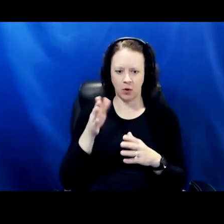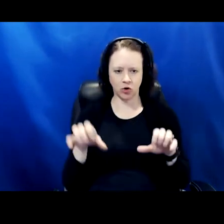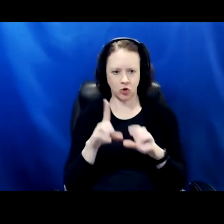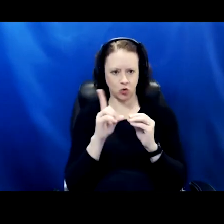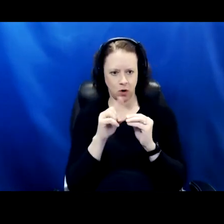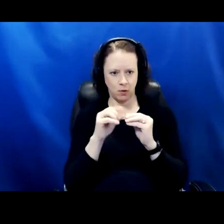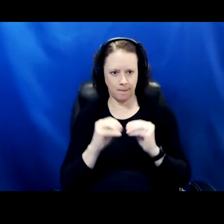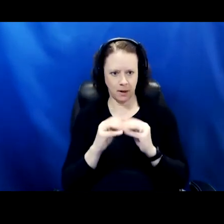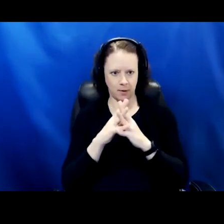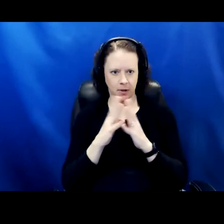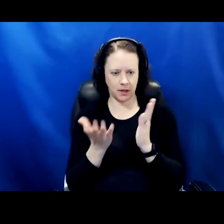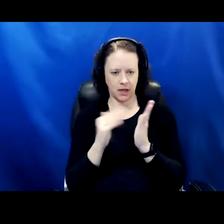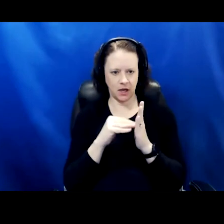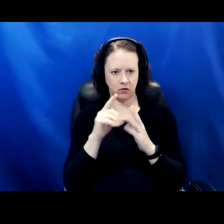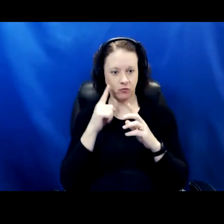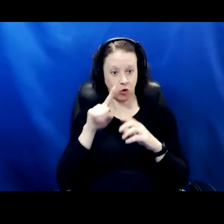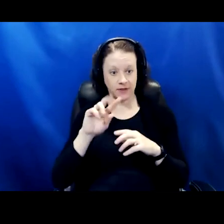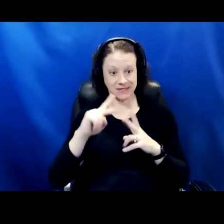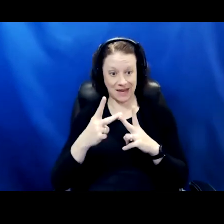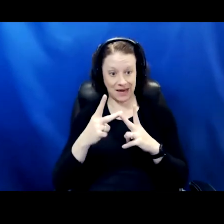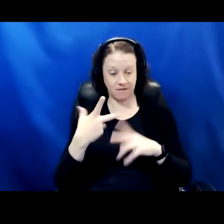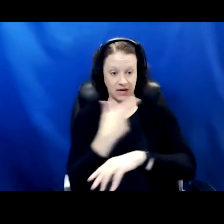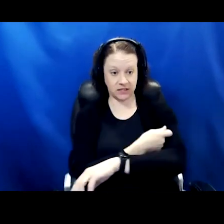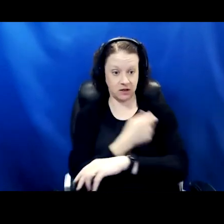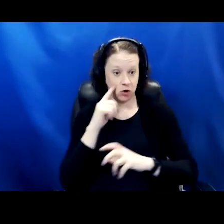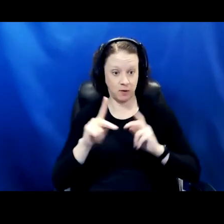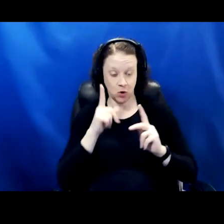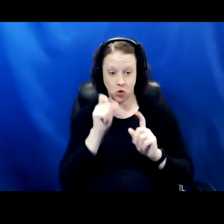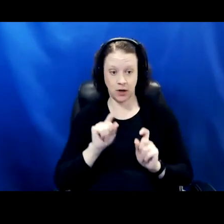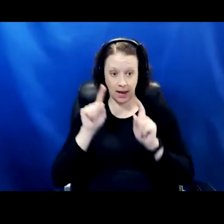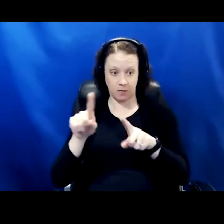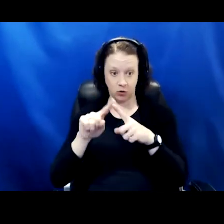to do the second vaccine for the people who were, came to the first pop-up. Right.